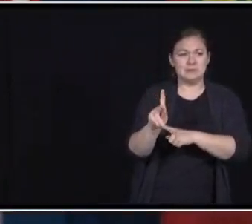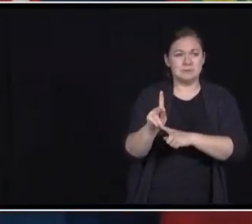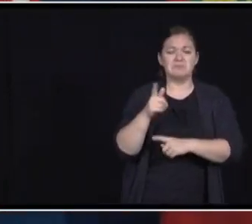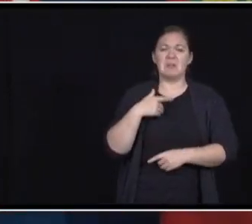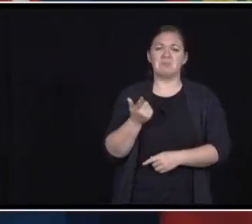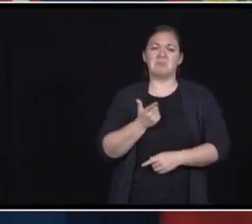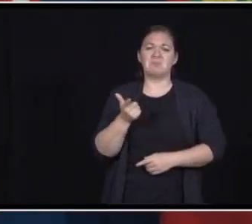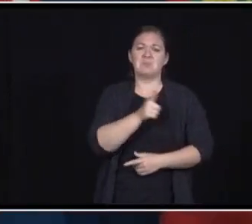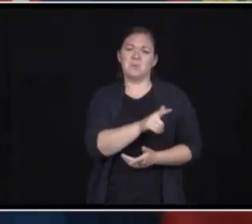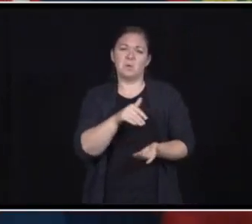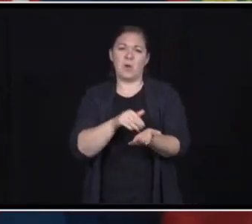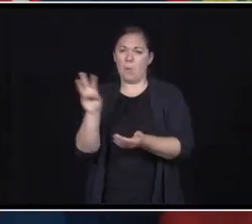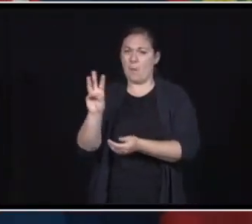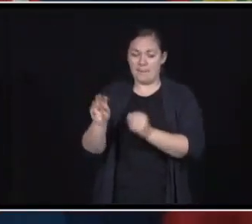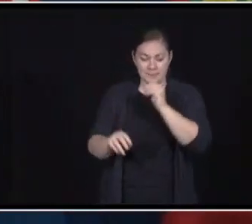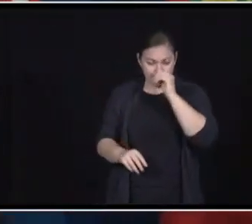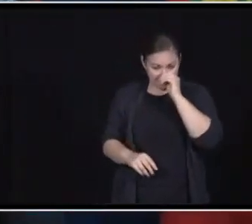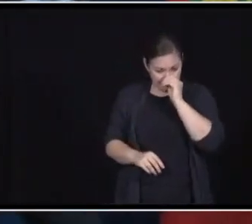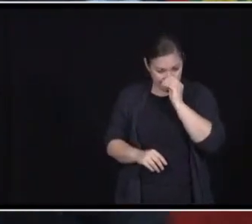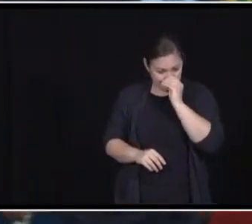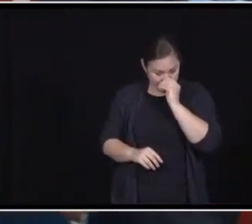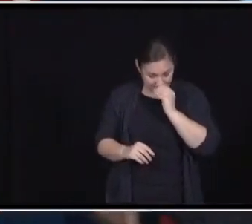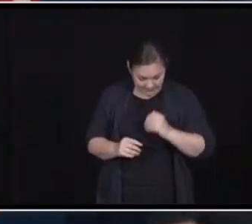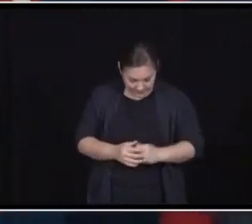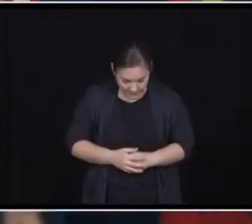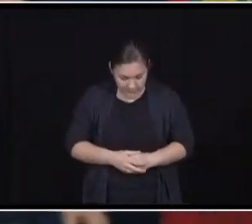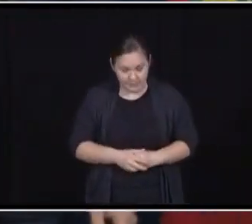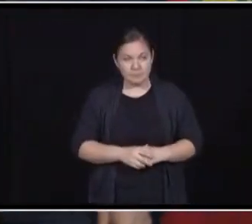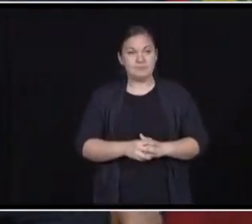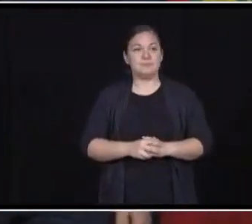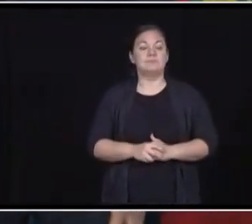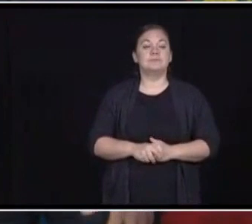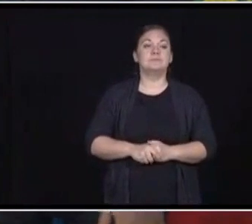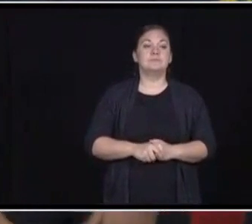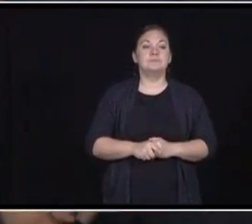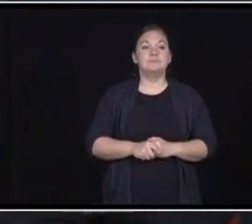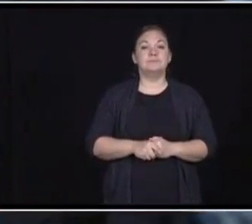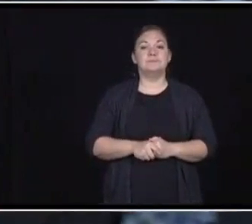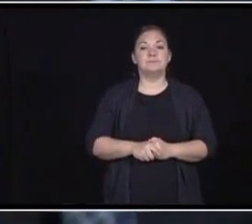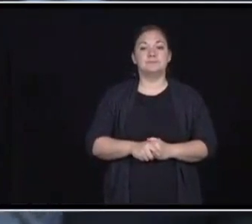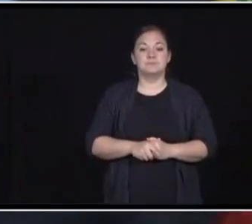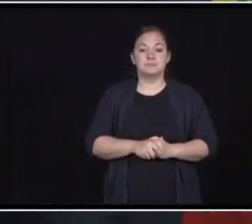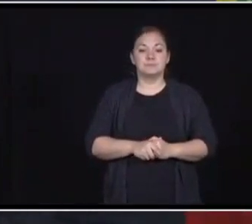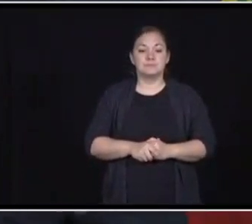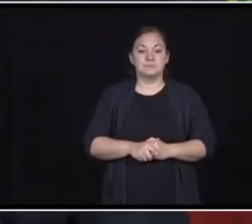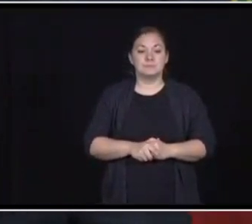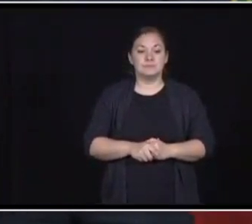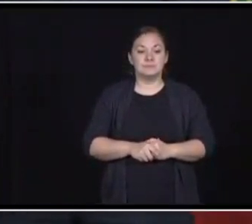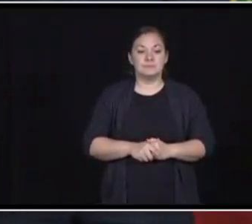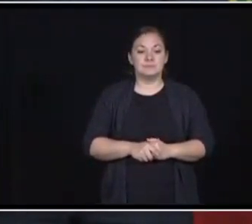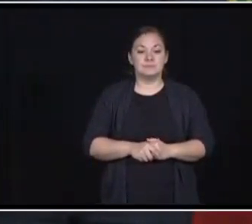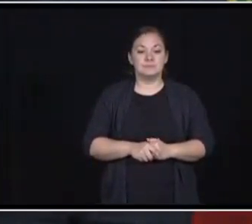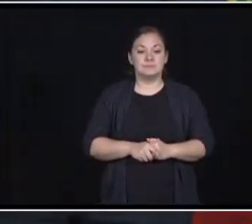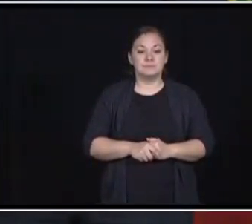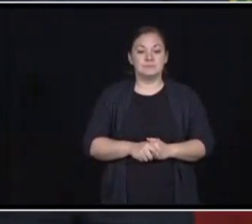transition. Transmission. This will help upwards to 400 teachers an additional 600 custodians. They can help procure more than 70,000 computers.